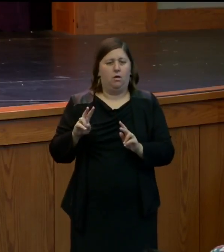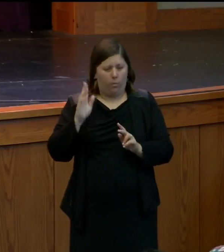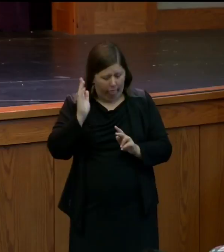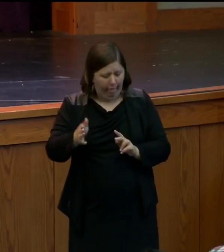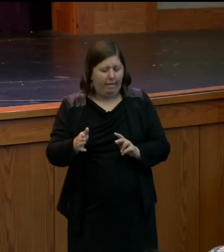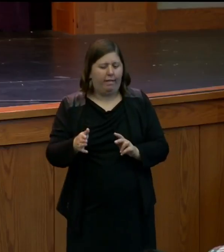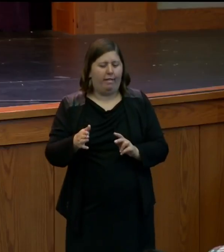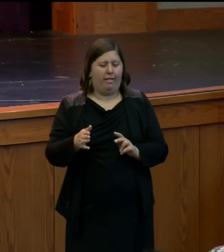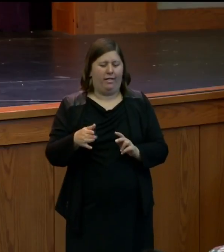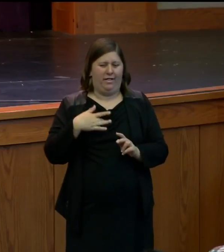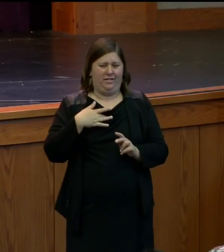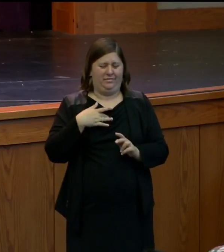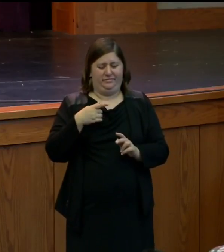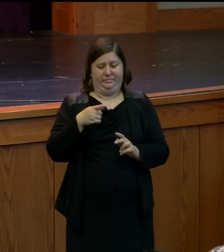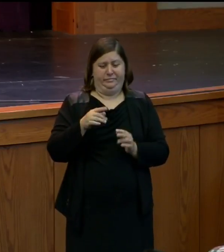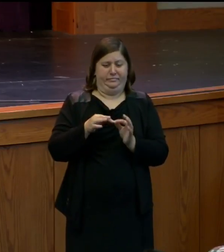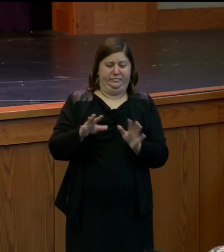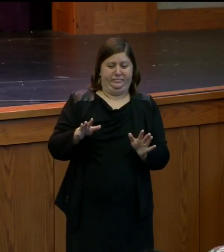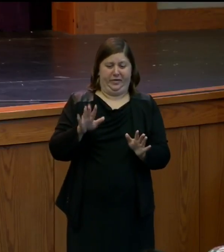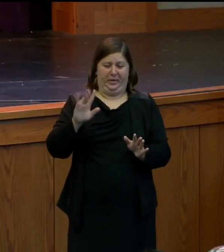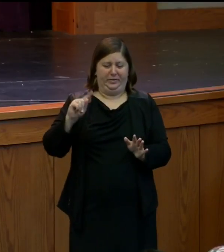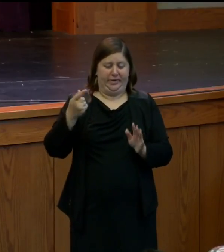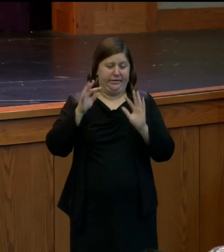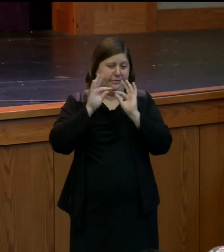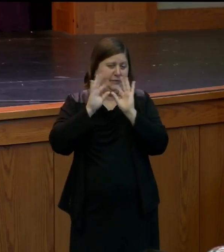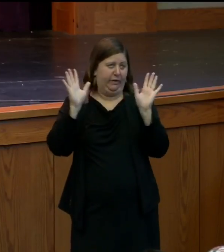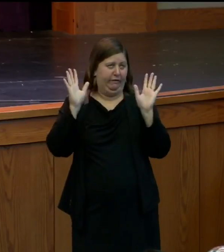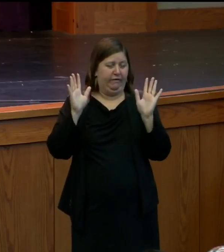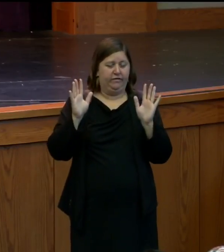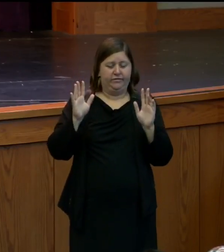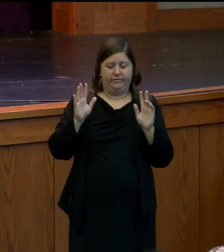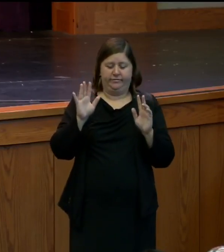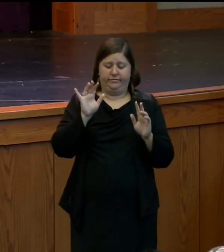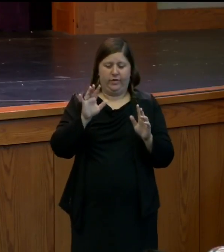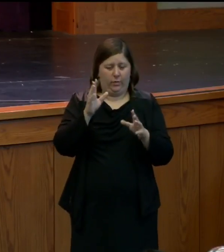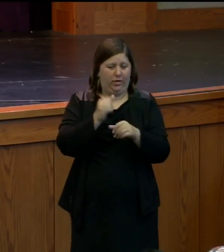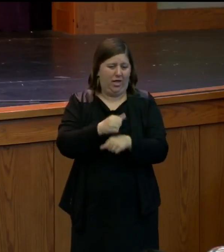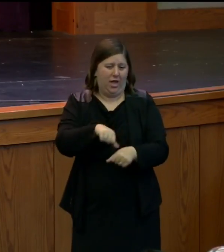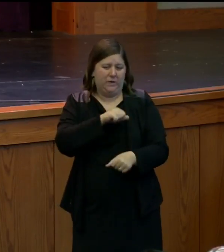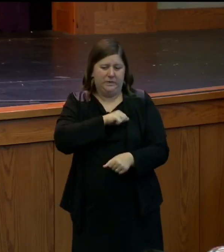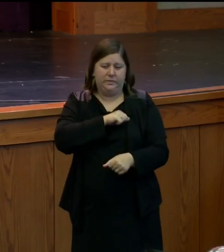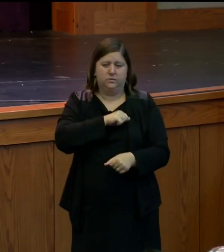THAT YOUR TAXES DON'T MEAN ANYTHING AND THAT YOU DON'T HAVE A RESIDENCE.